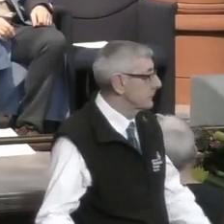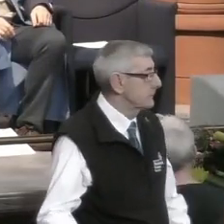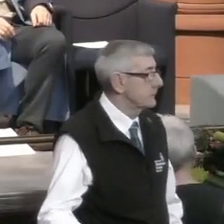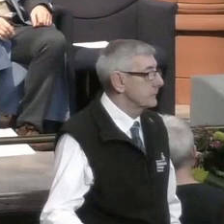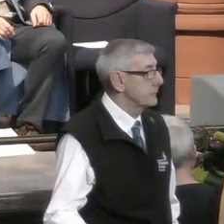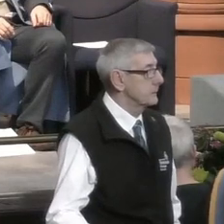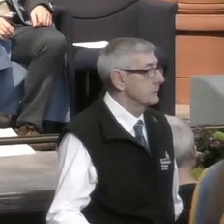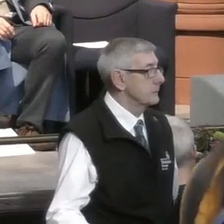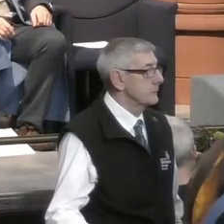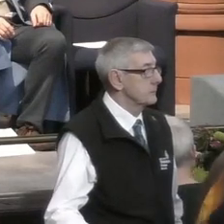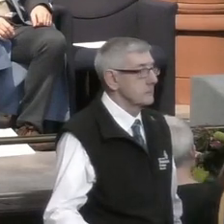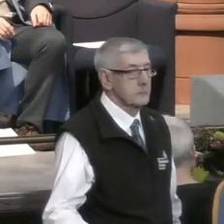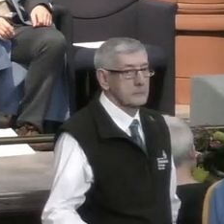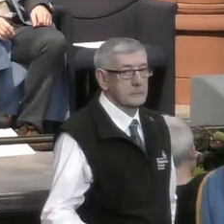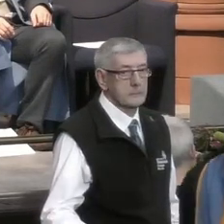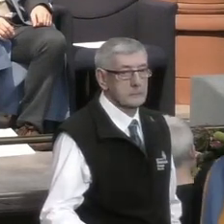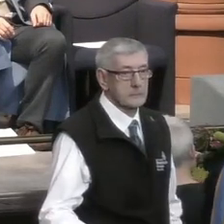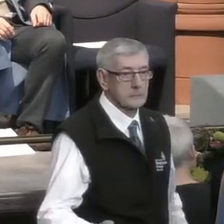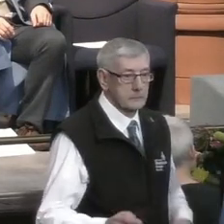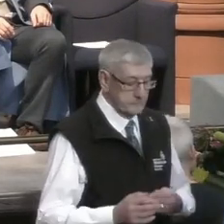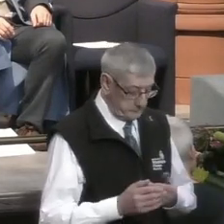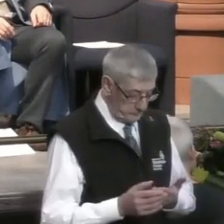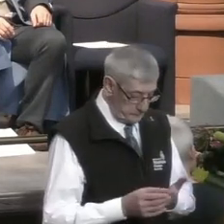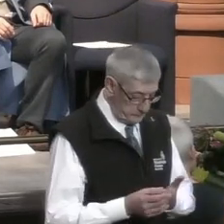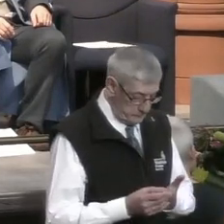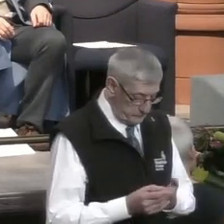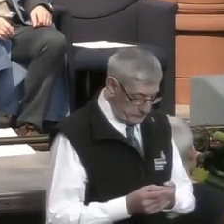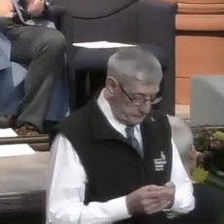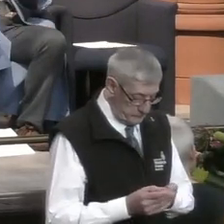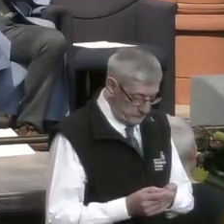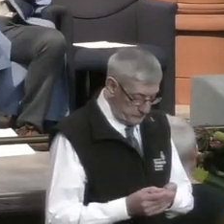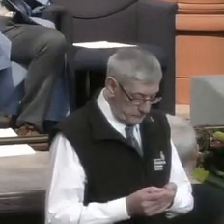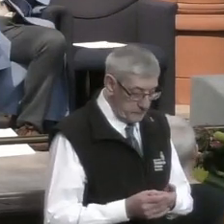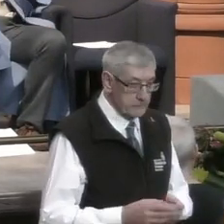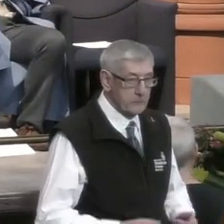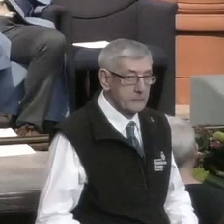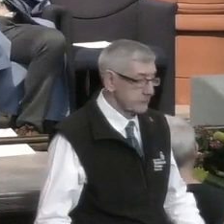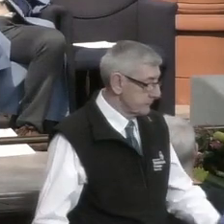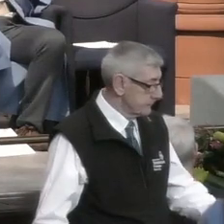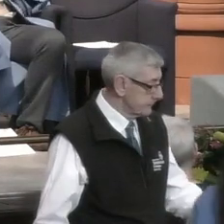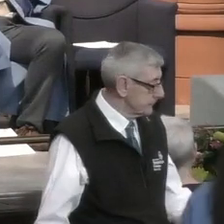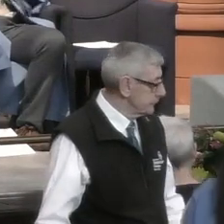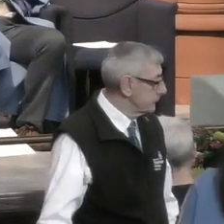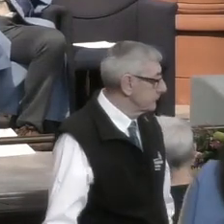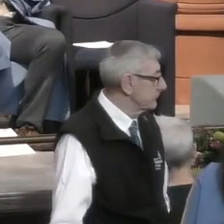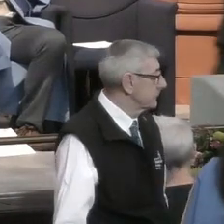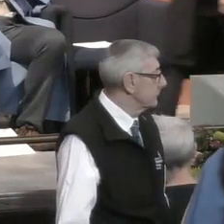For the Degree of Postgraduate Certificate in Marketing. Yimin Zheng. (AUDIENCE APPLAUDS)